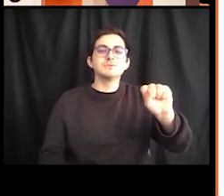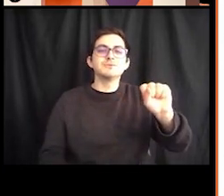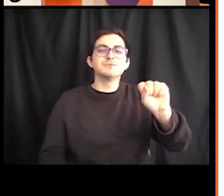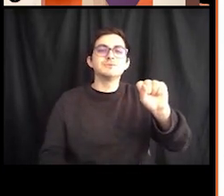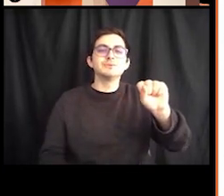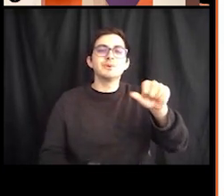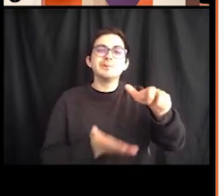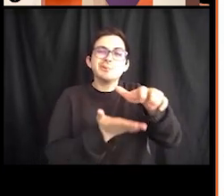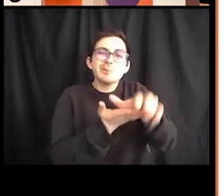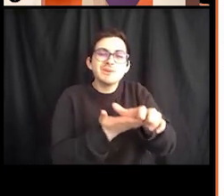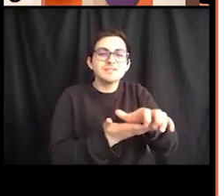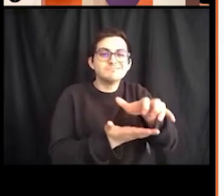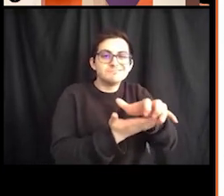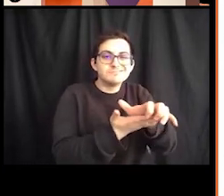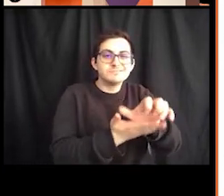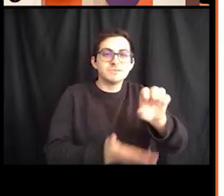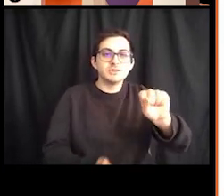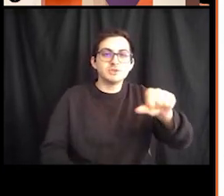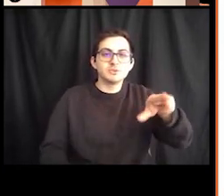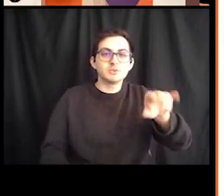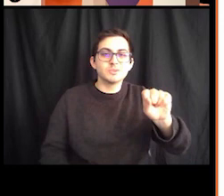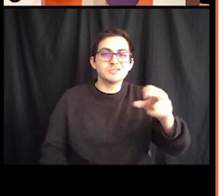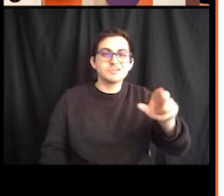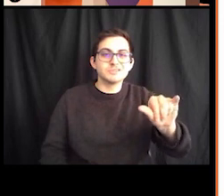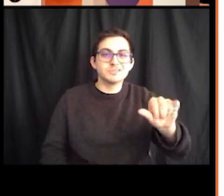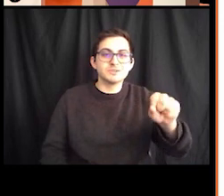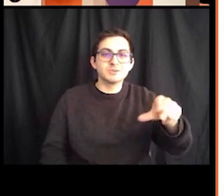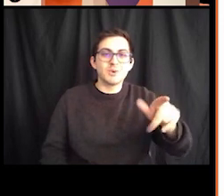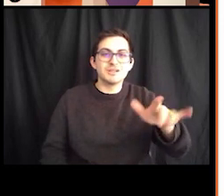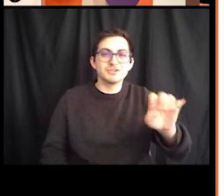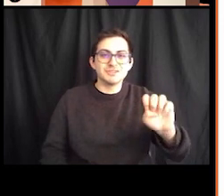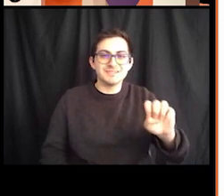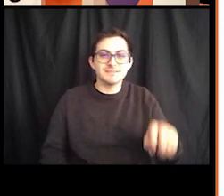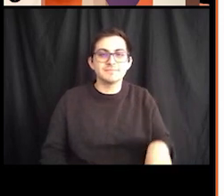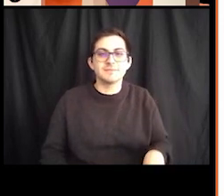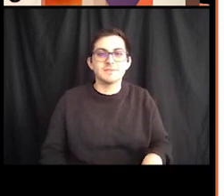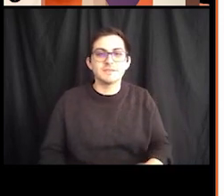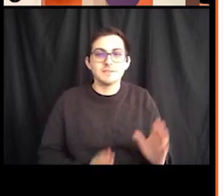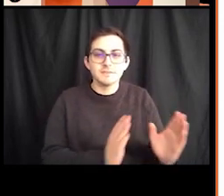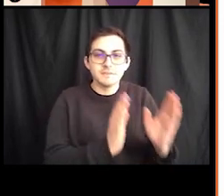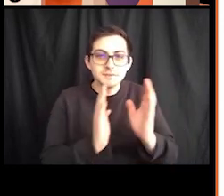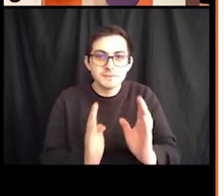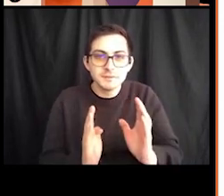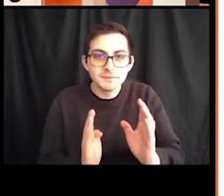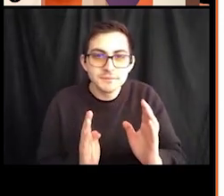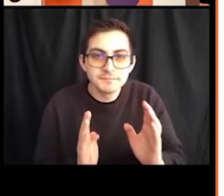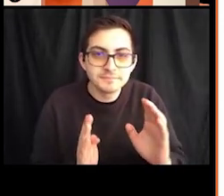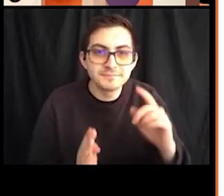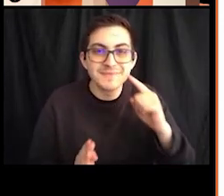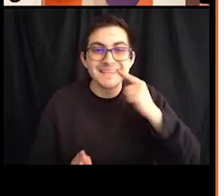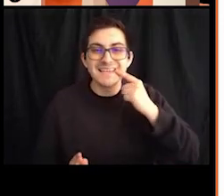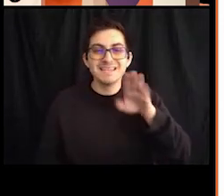We've got candy bites by Noah Jacobus, and you can see they look pretty thick and like a piece of candy.